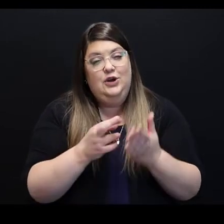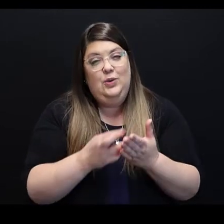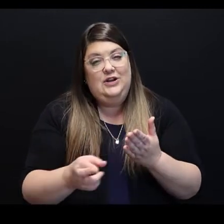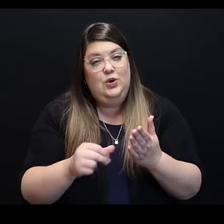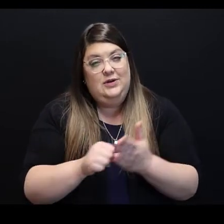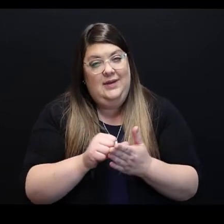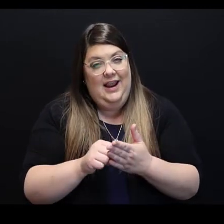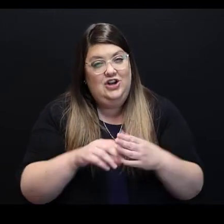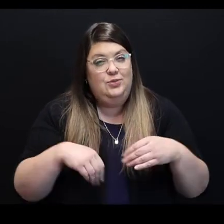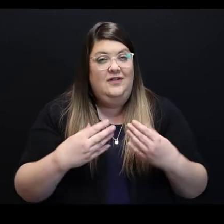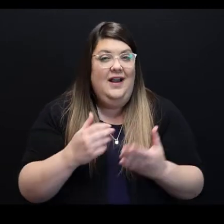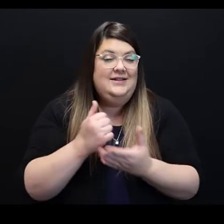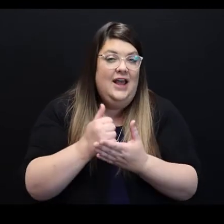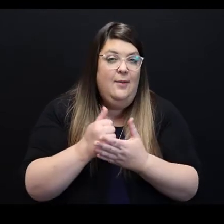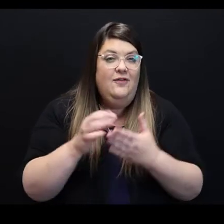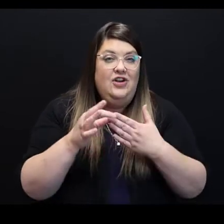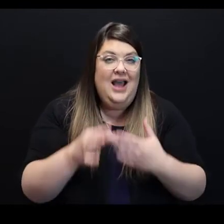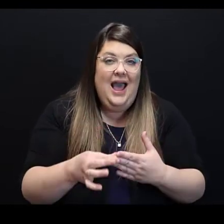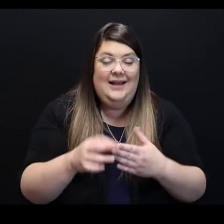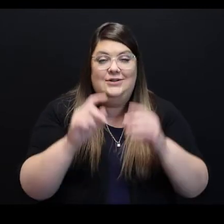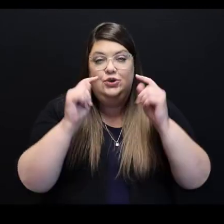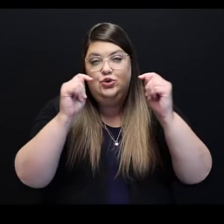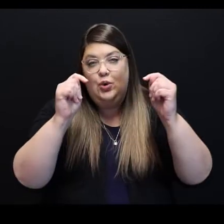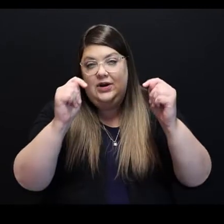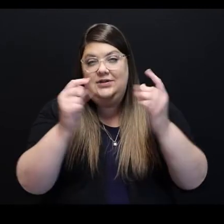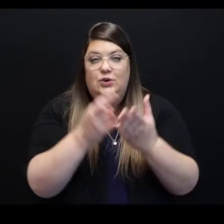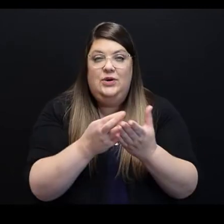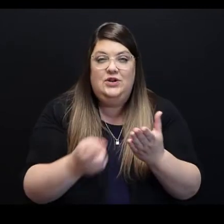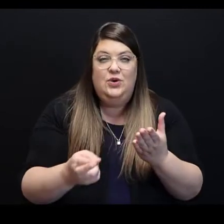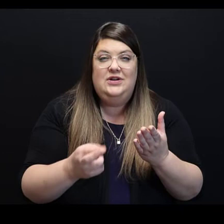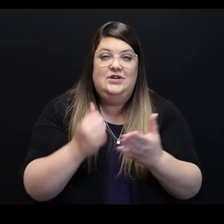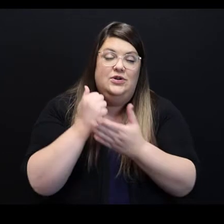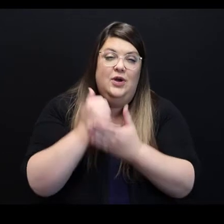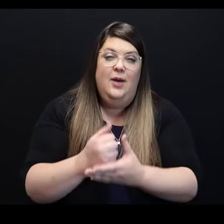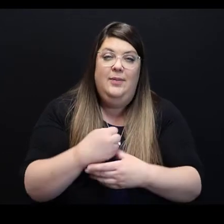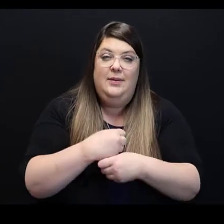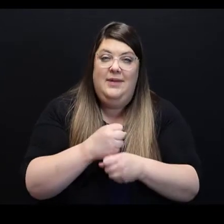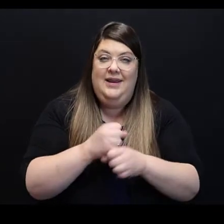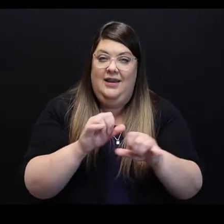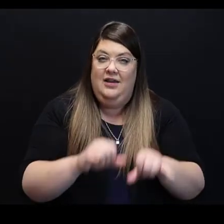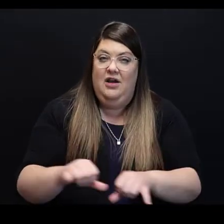tutorials, and resources to aid in making common document and multimedia types accessible.